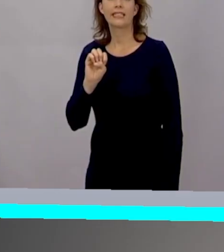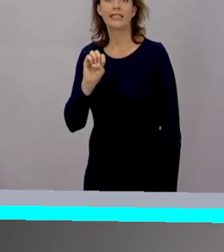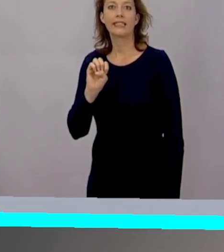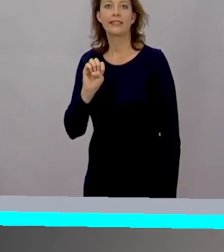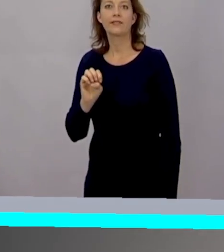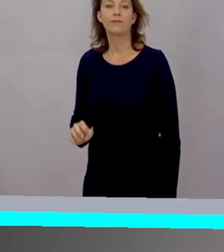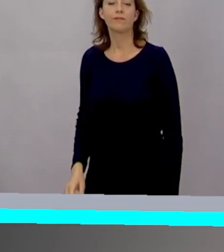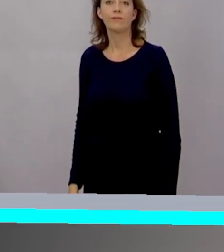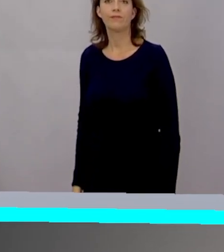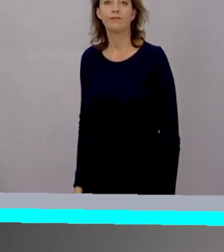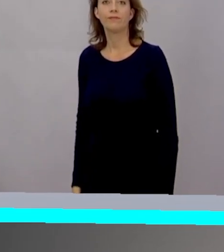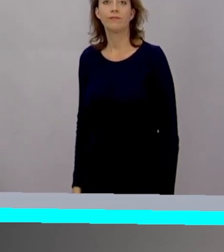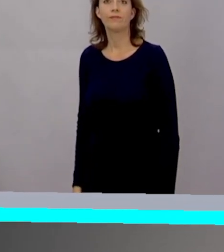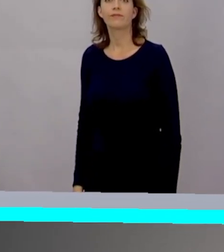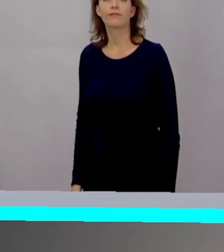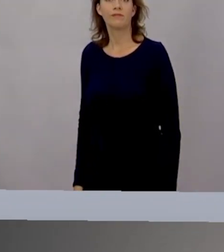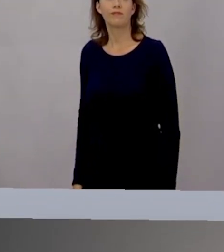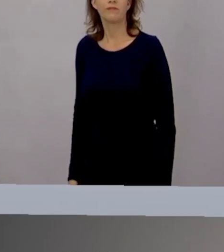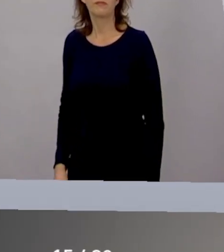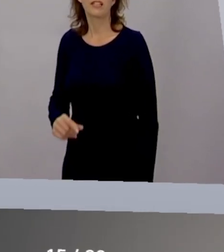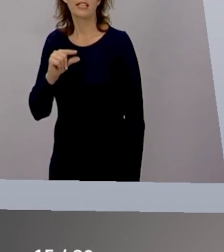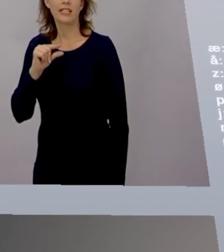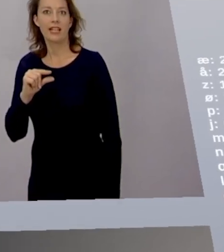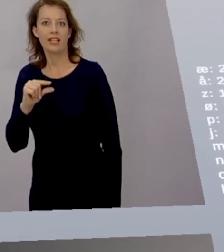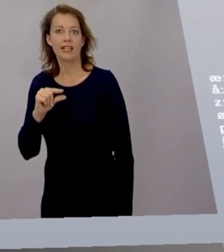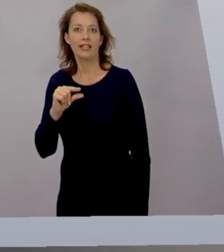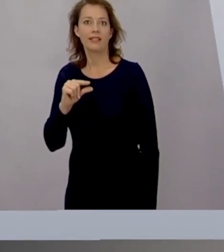In the end, the model performed significantly worse than the state of the art, and it was